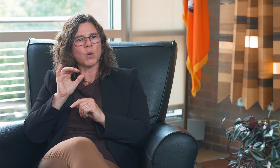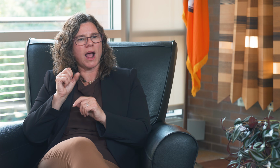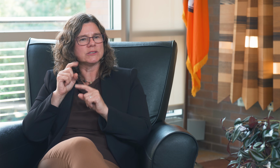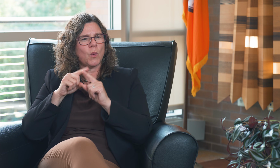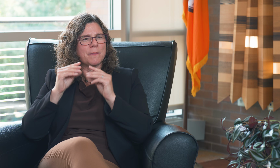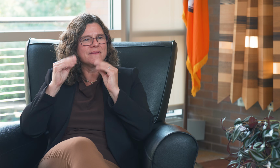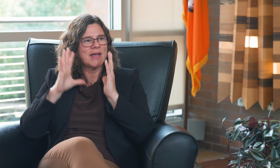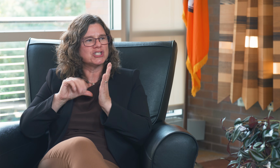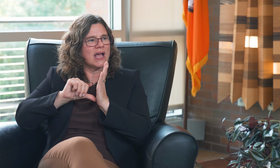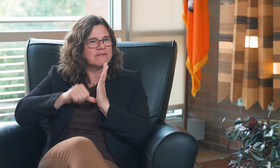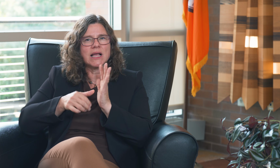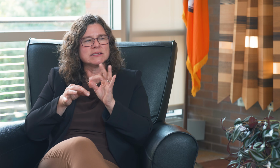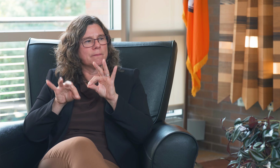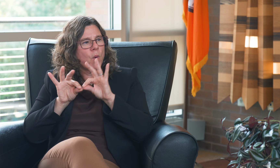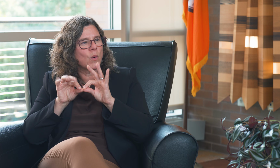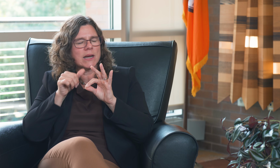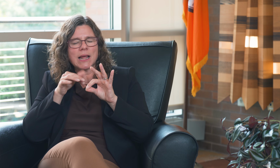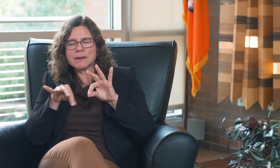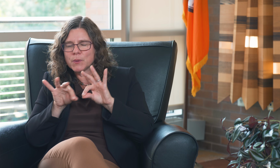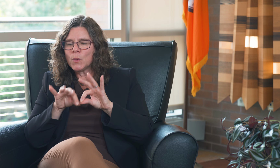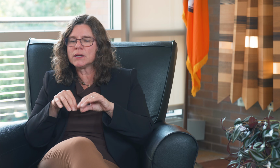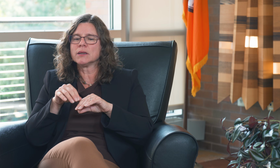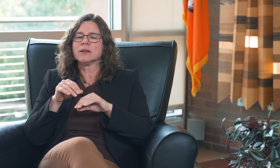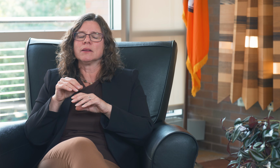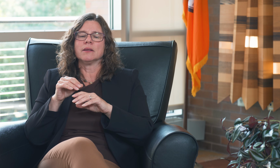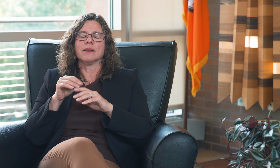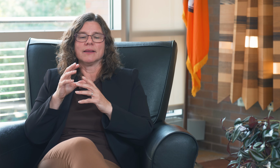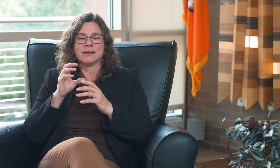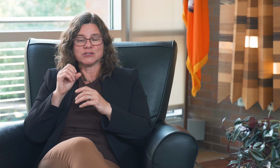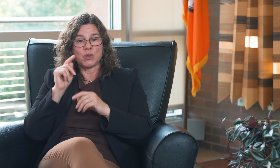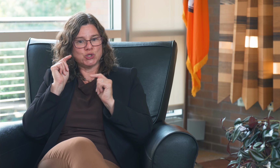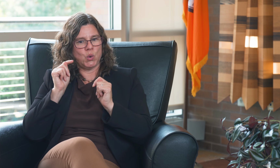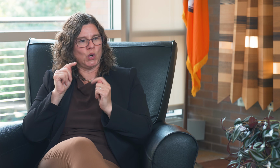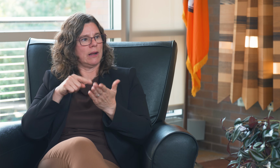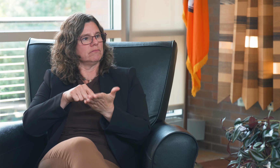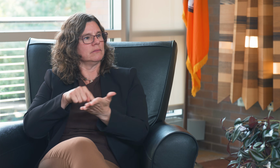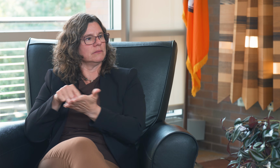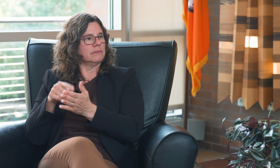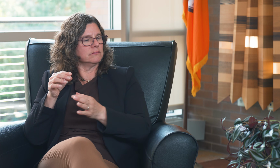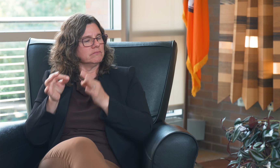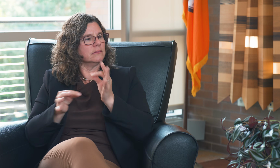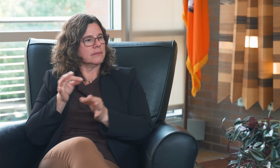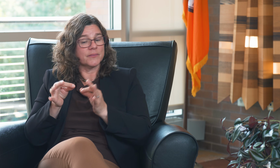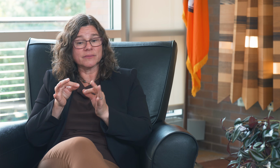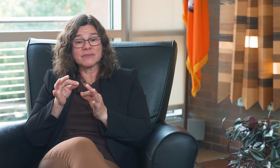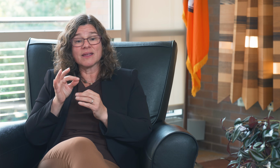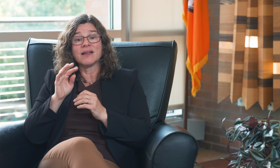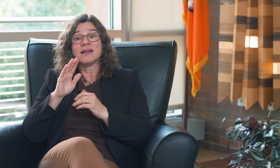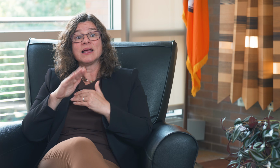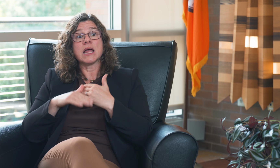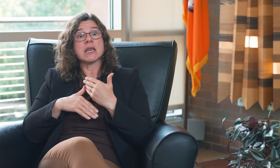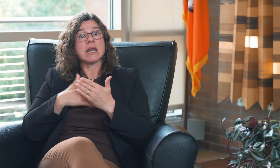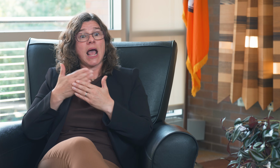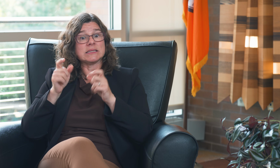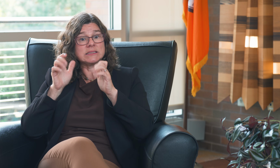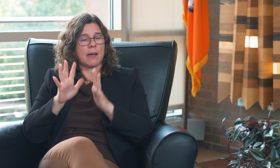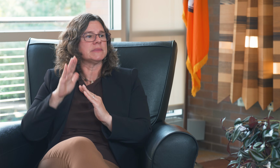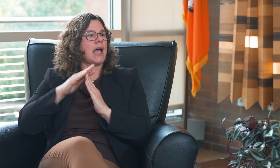sure, but the nuances of what the professor was emphasizing was or was not important, I was missing.